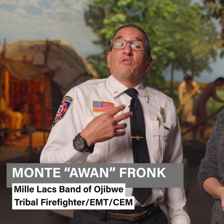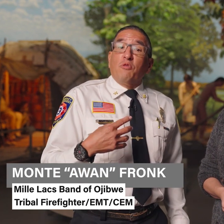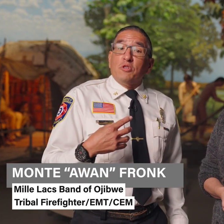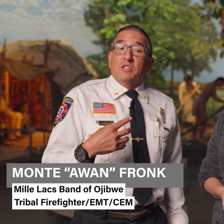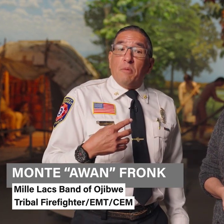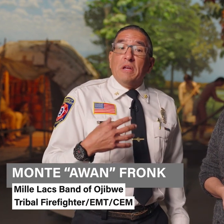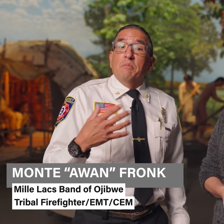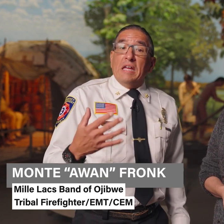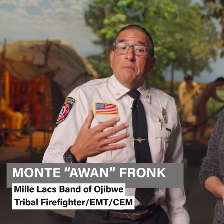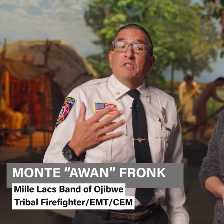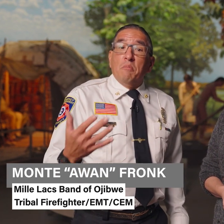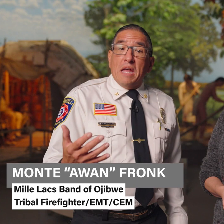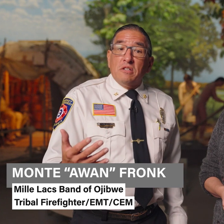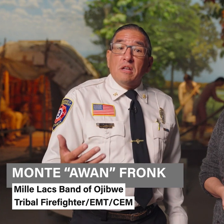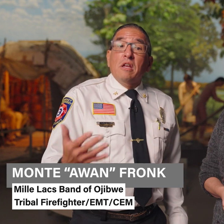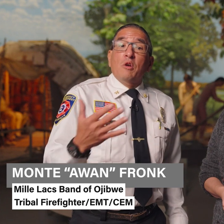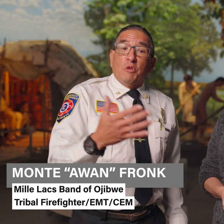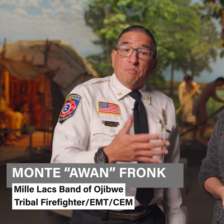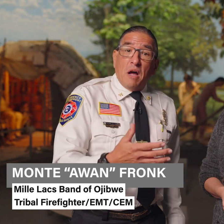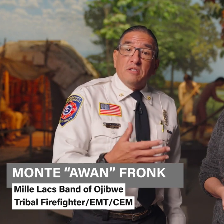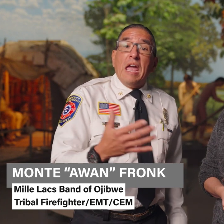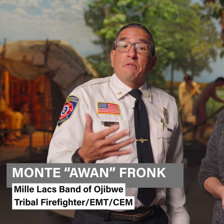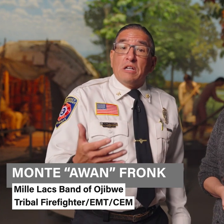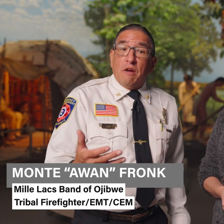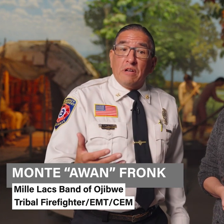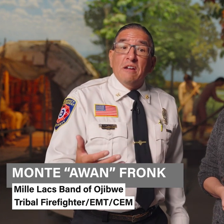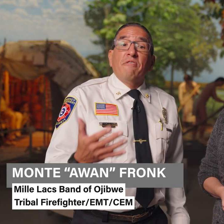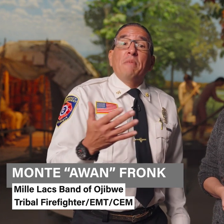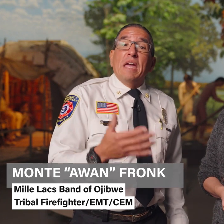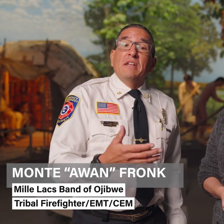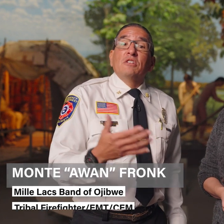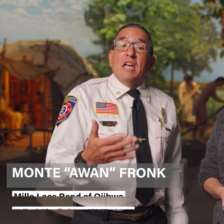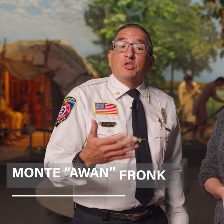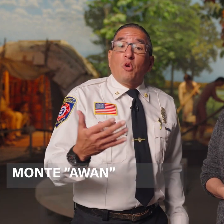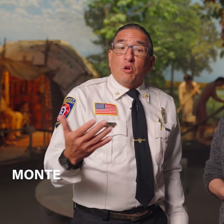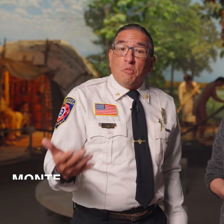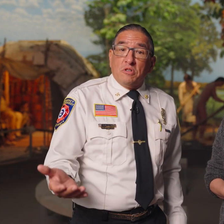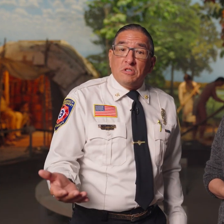the first step in being able to manage response and recover from any disaster or emergency.